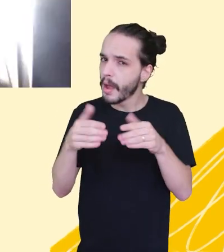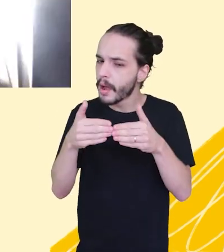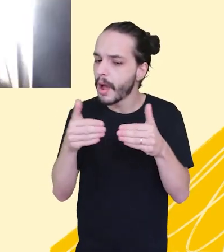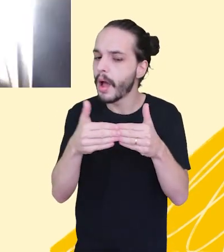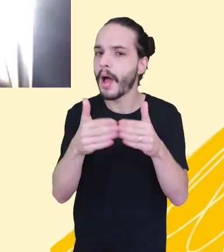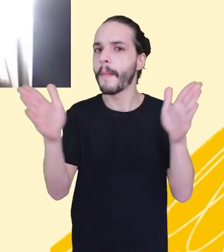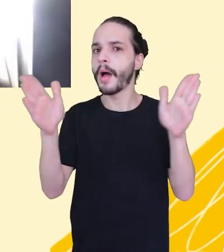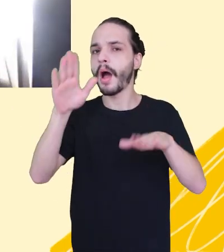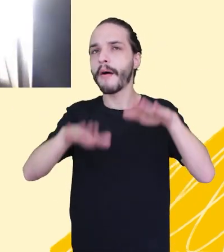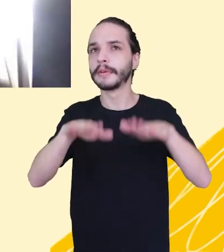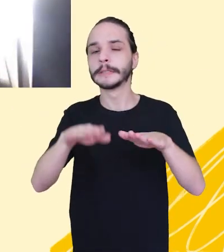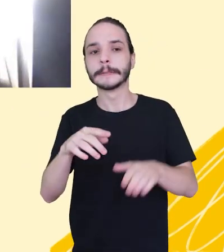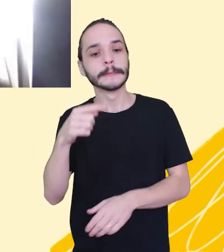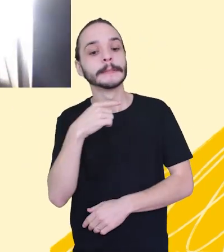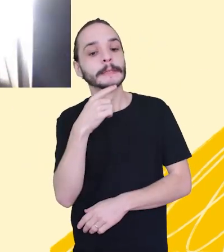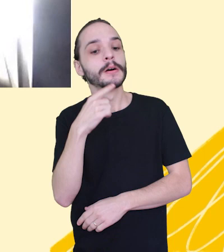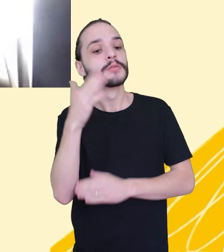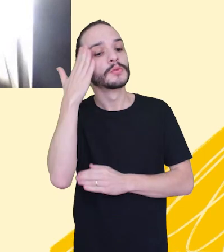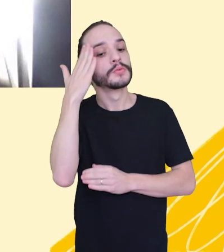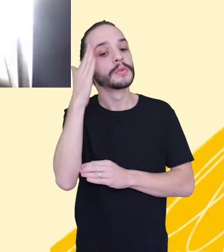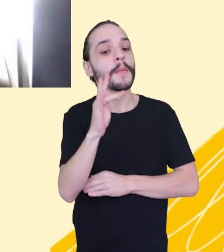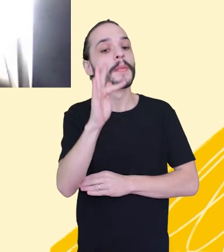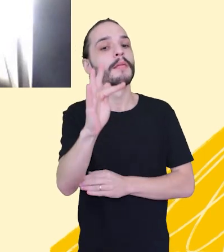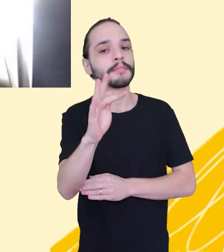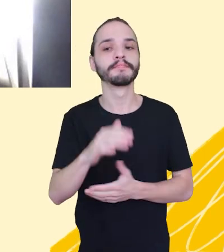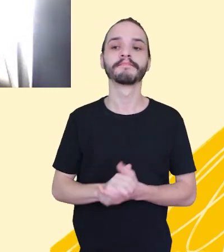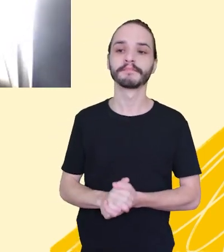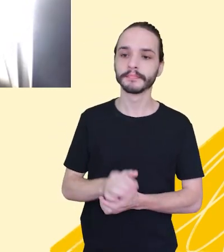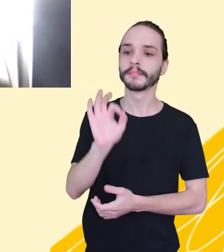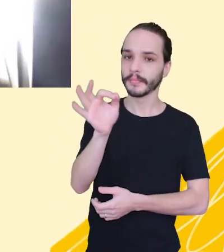Yes, I mean sure! Sure!